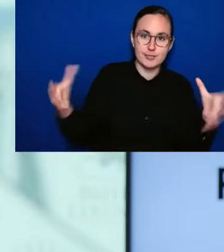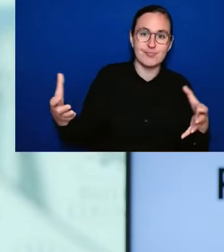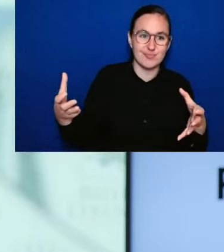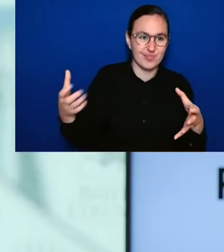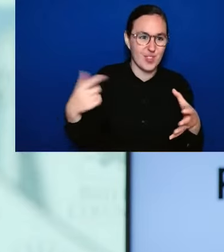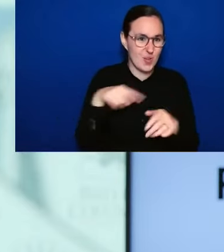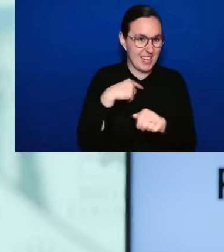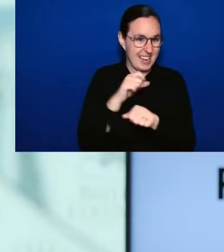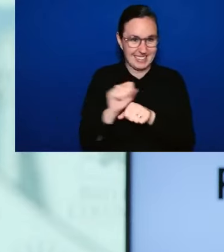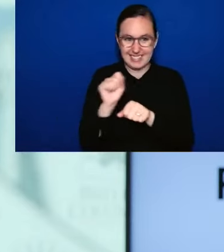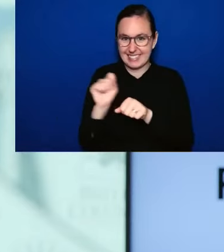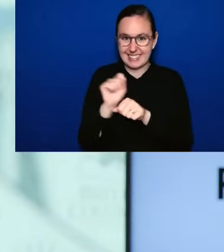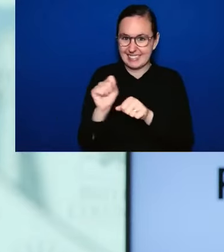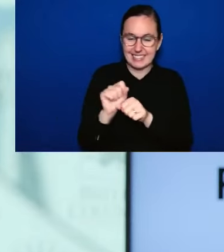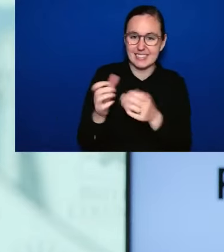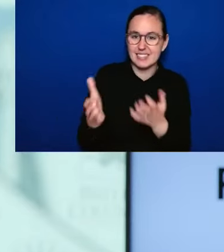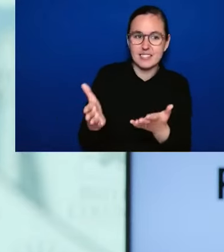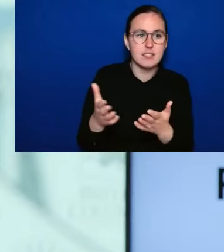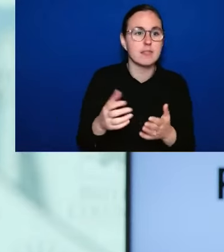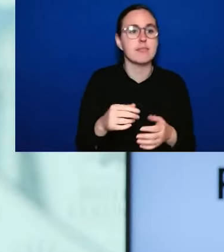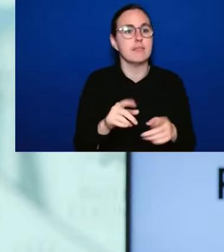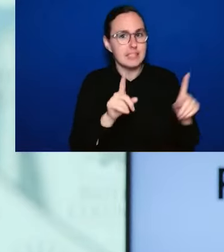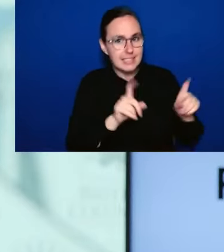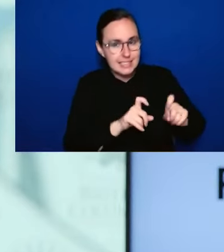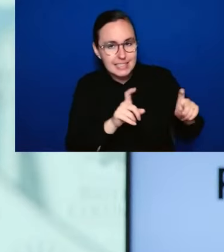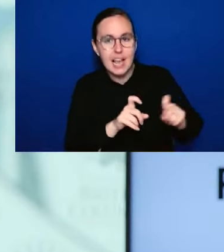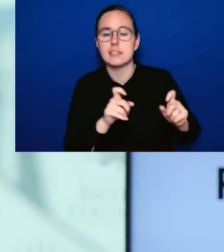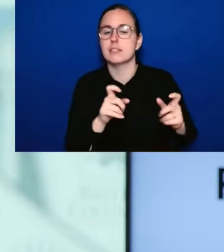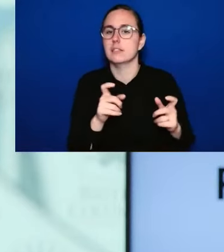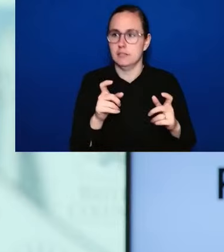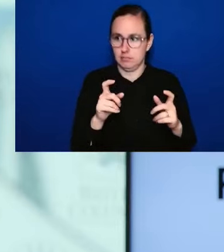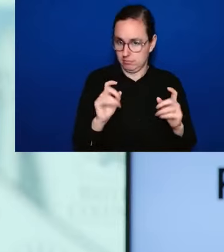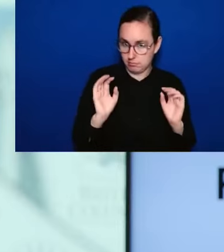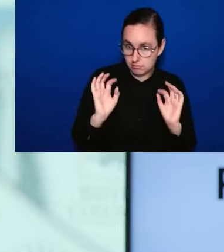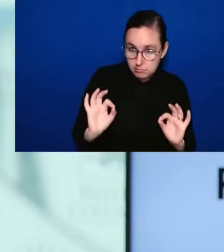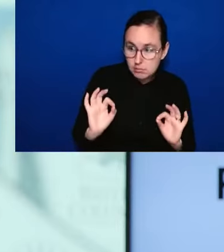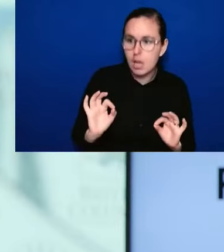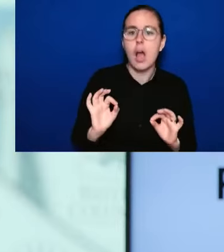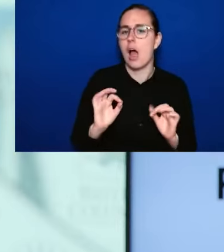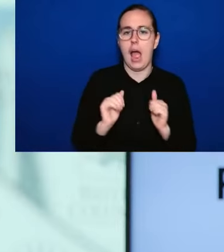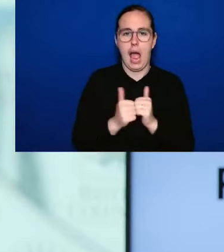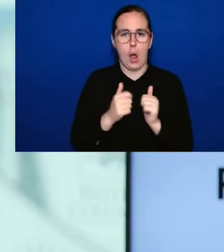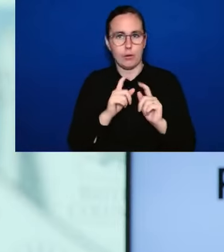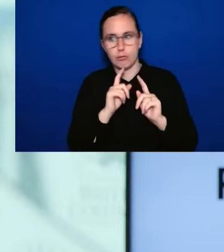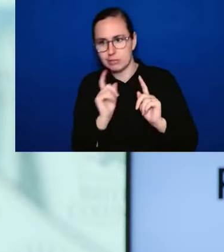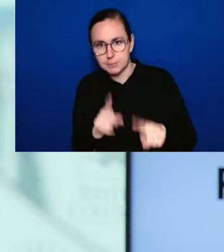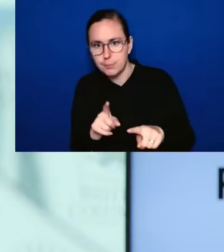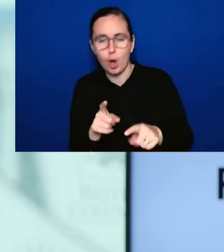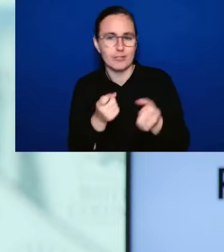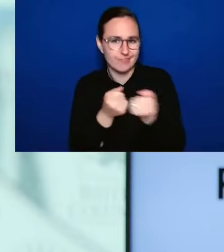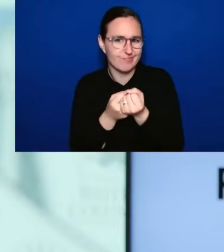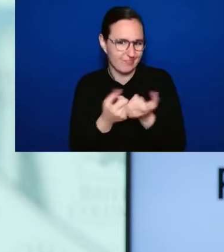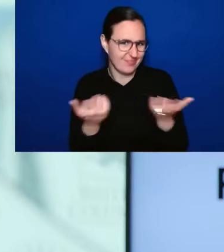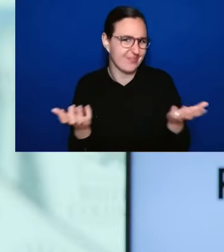terms of our testing a response to testing. And you see that in the massive increase in CT and